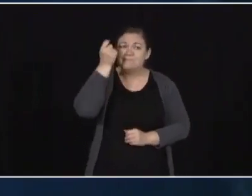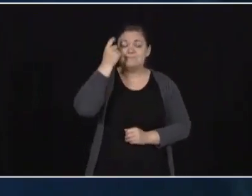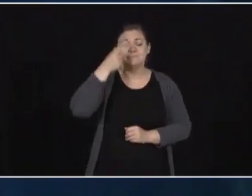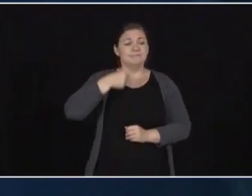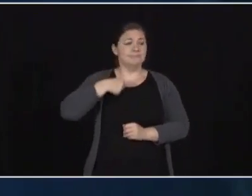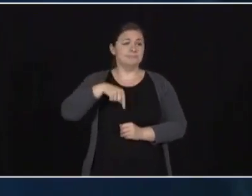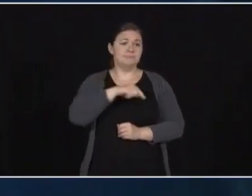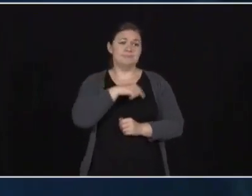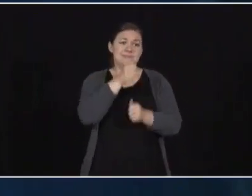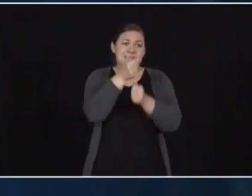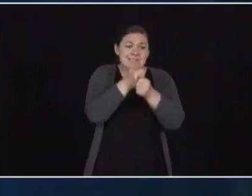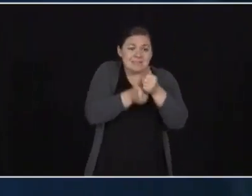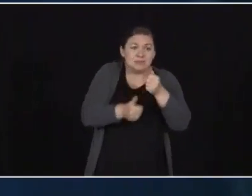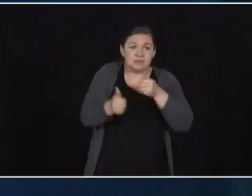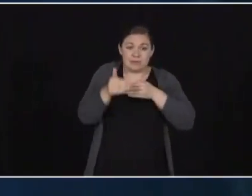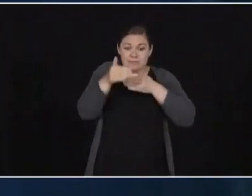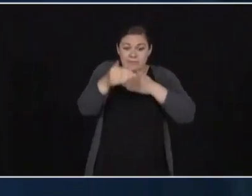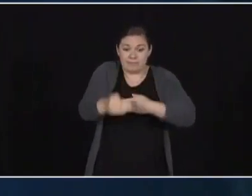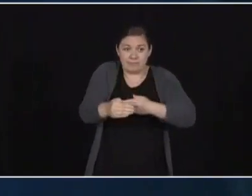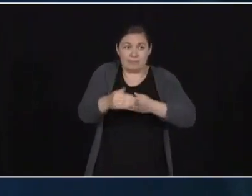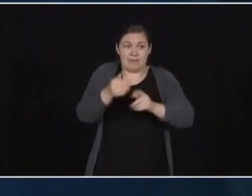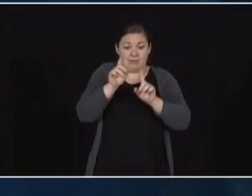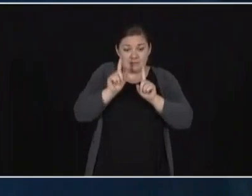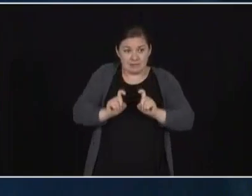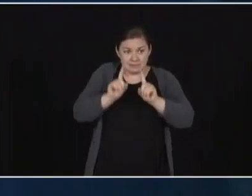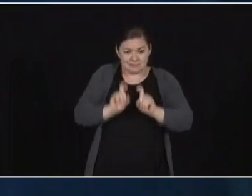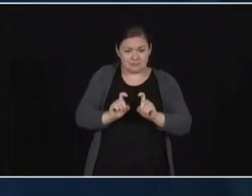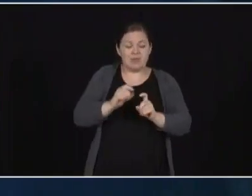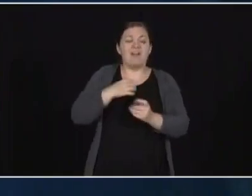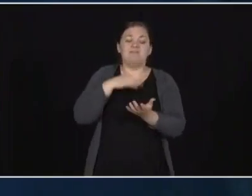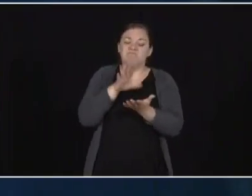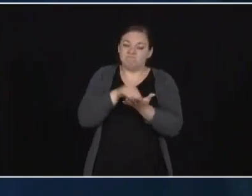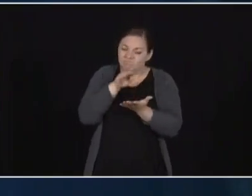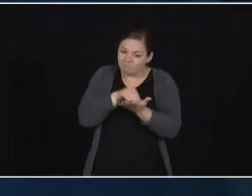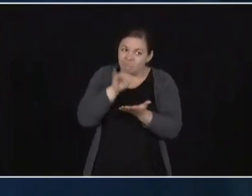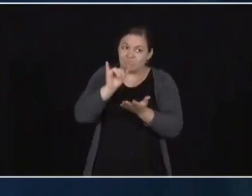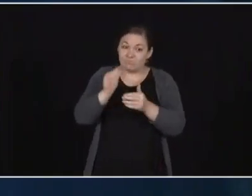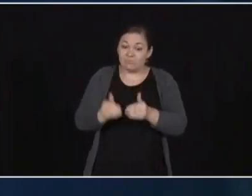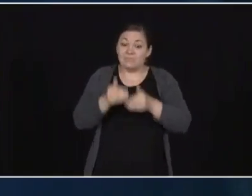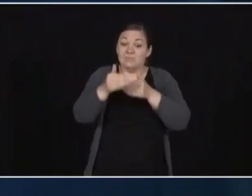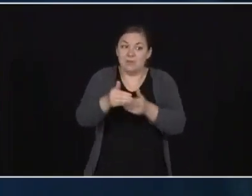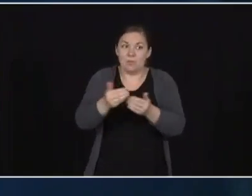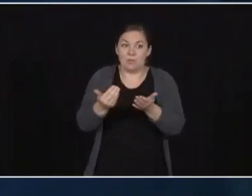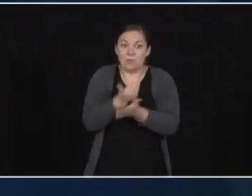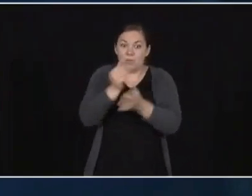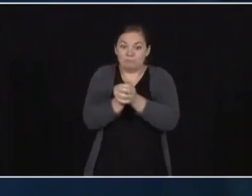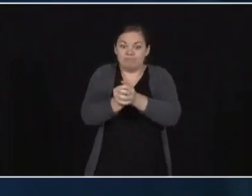public health units to ensure testing is available, accessible, and widespread. The Ministry of health is allowed to contribute to that.